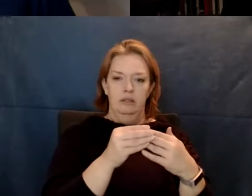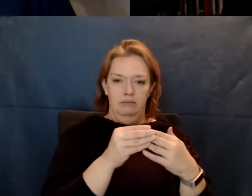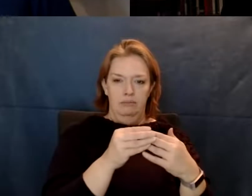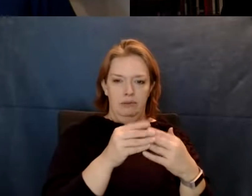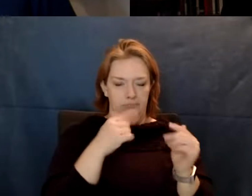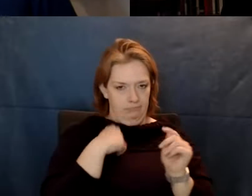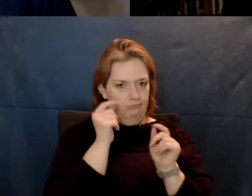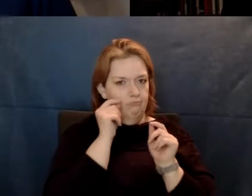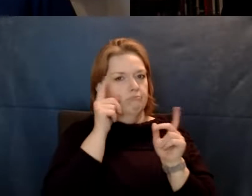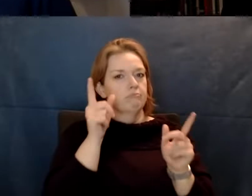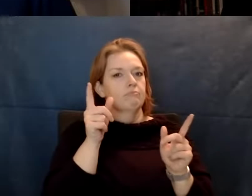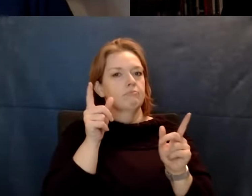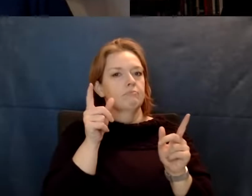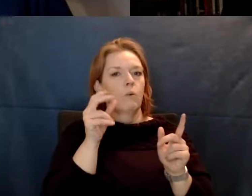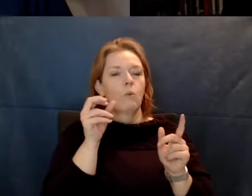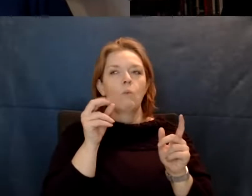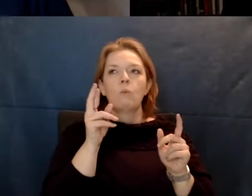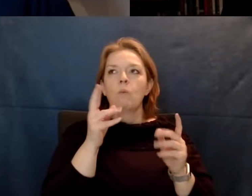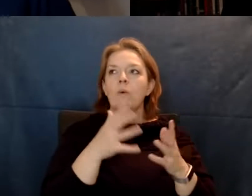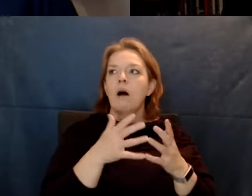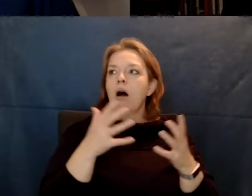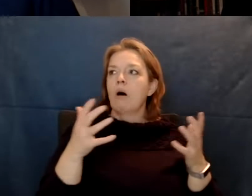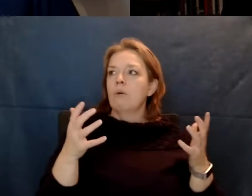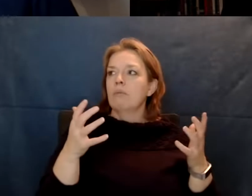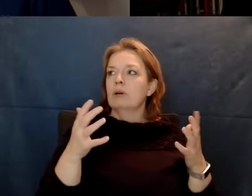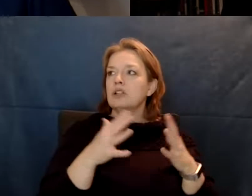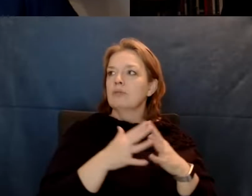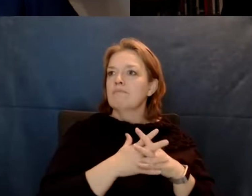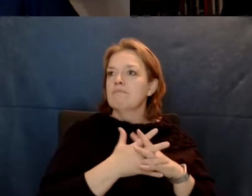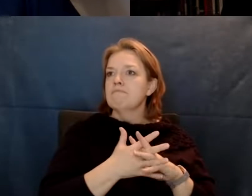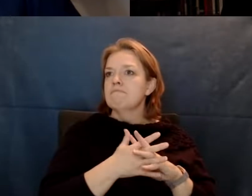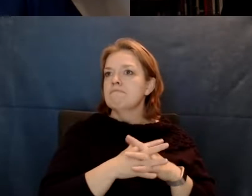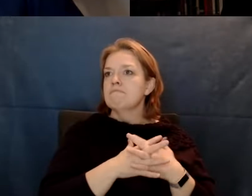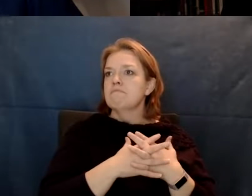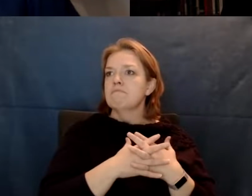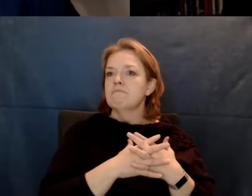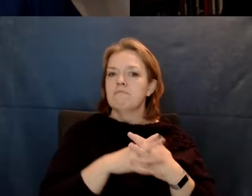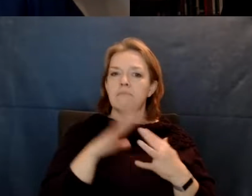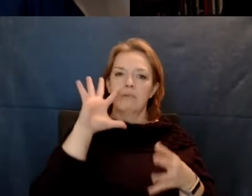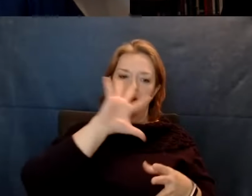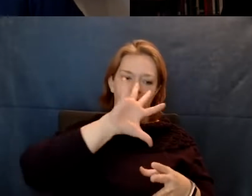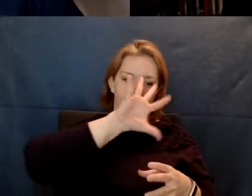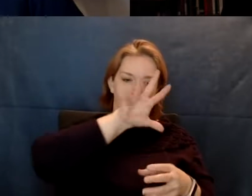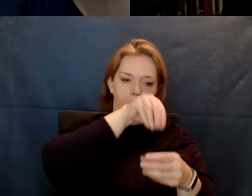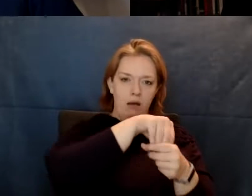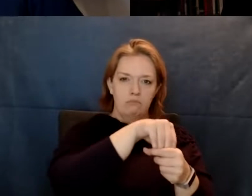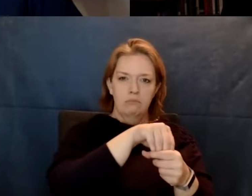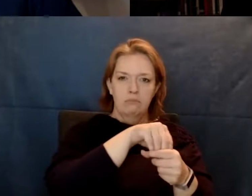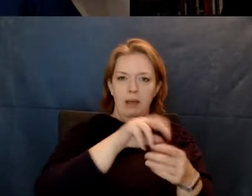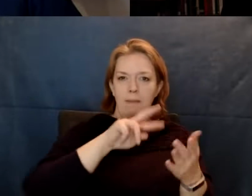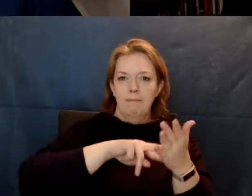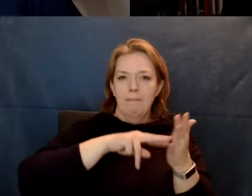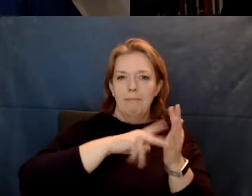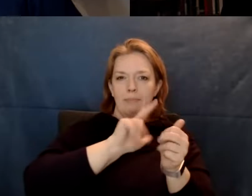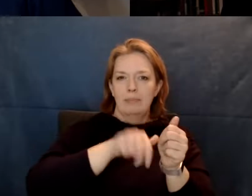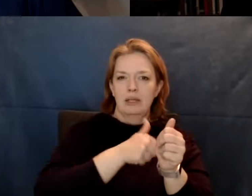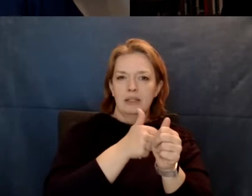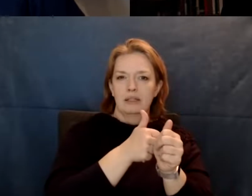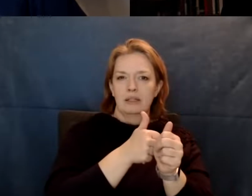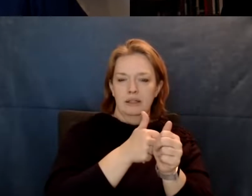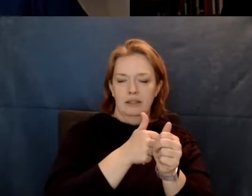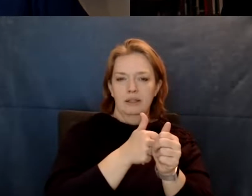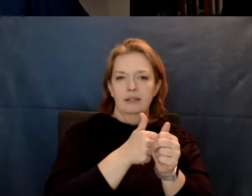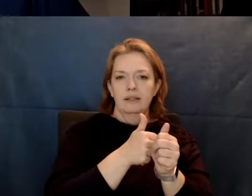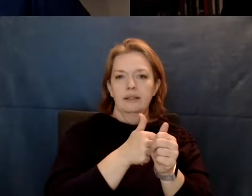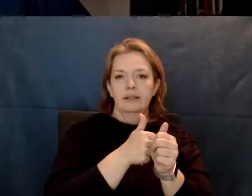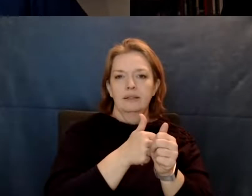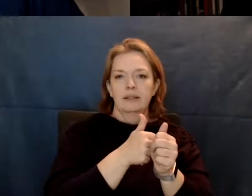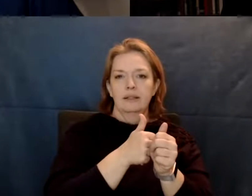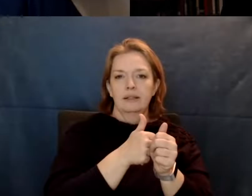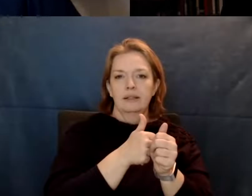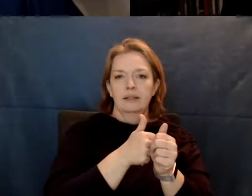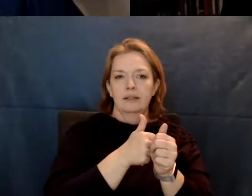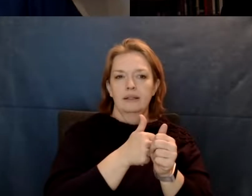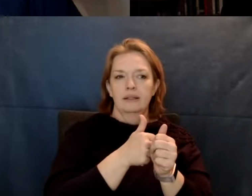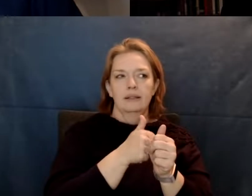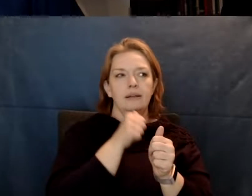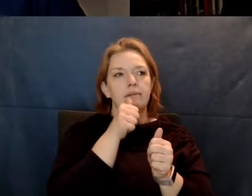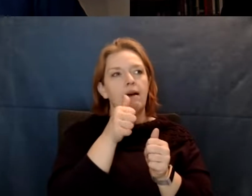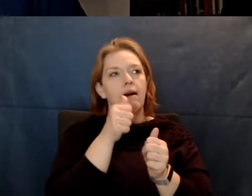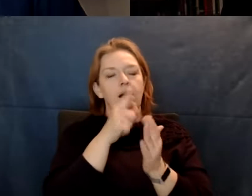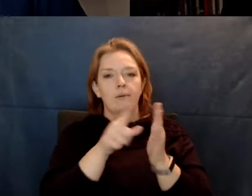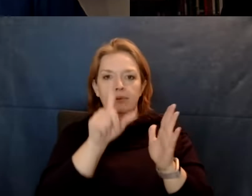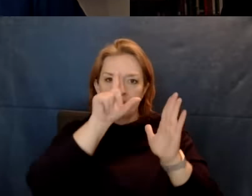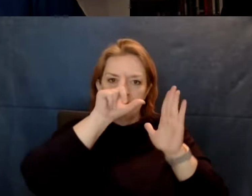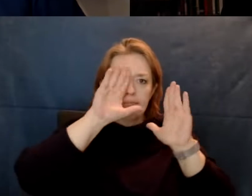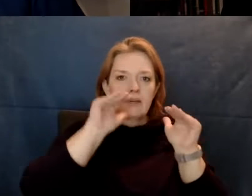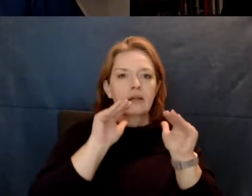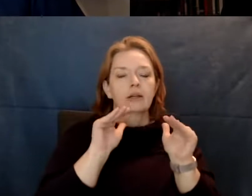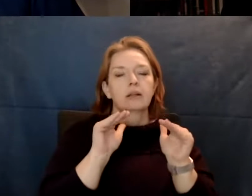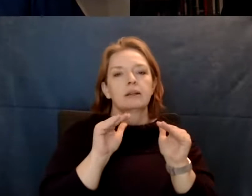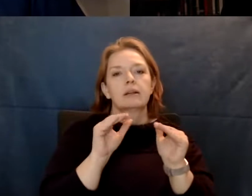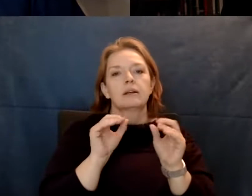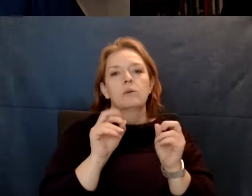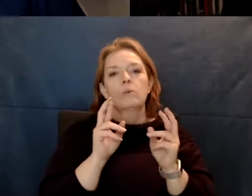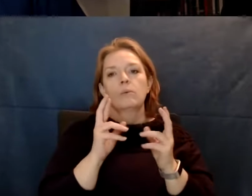to, you know, carry meaning outside of the expected or